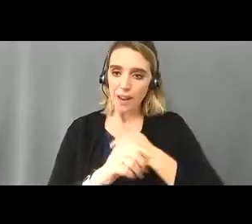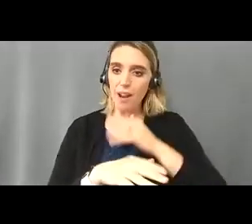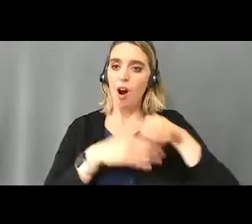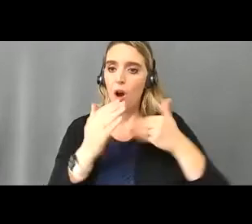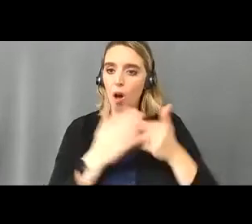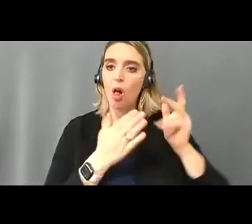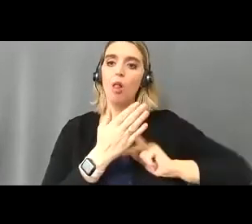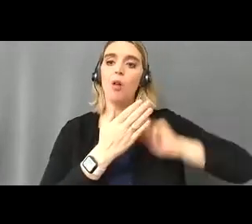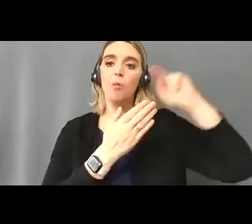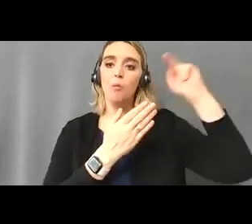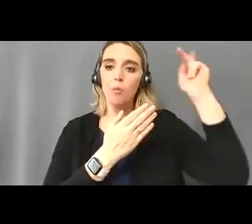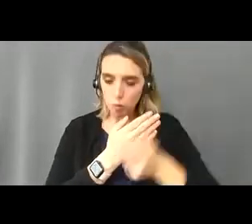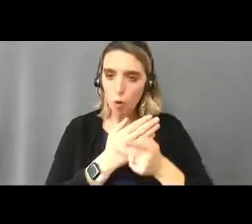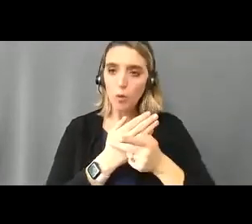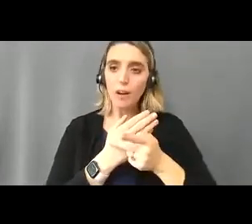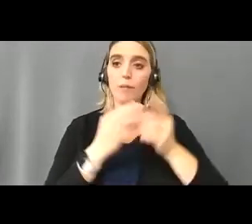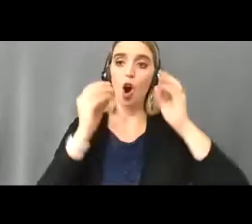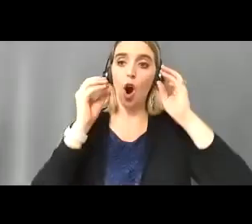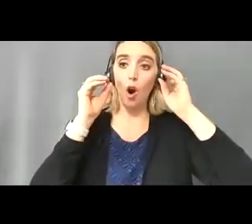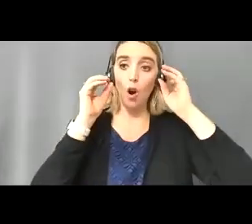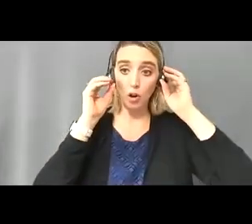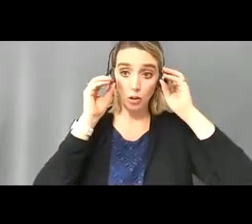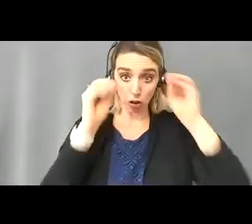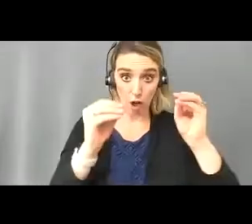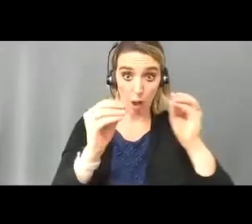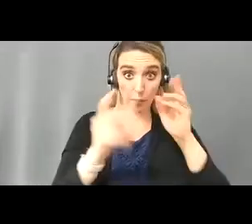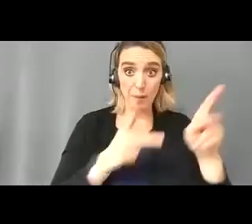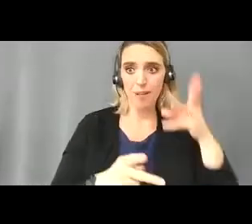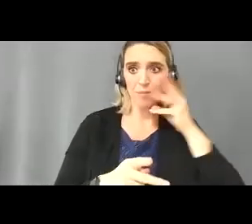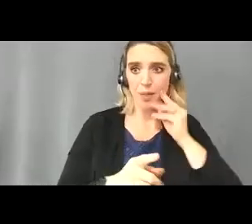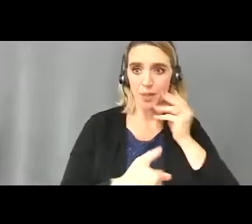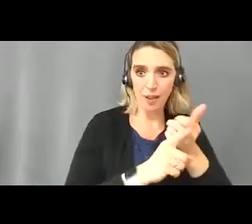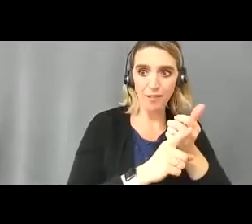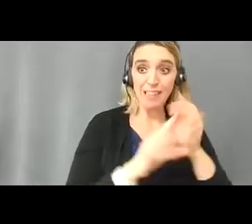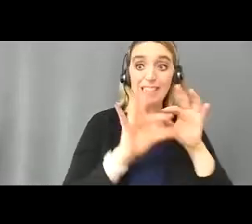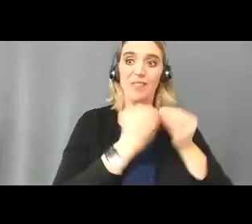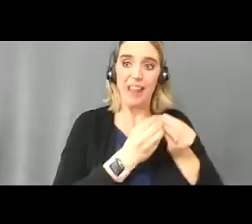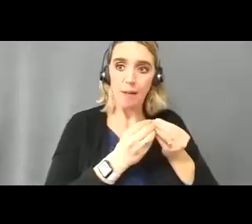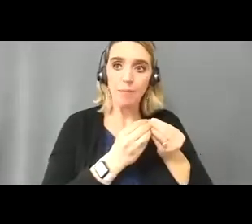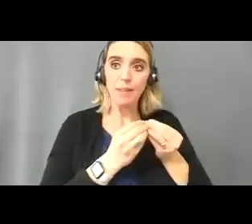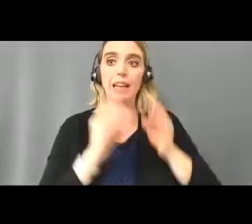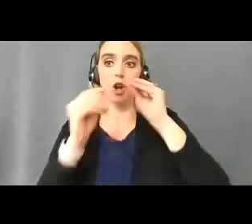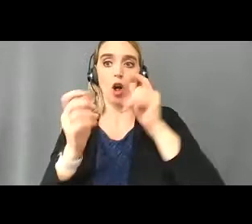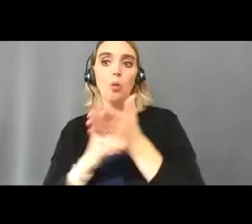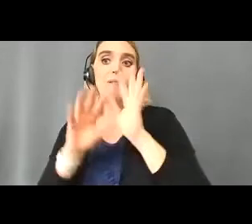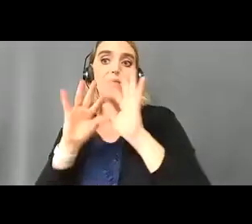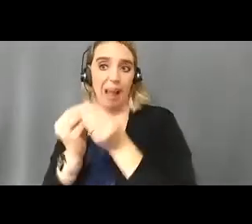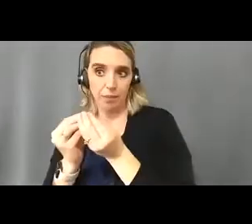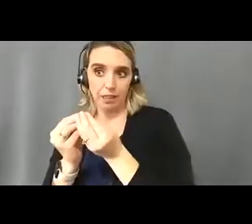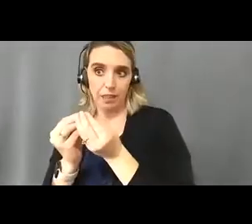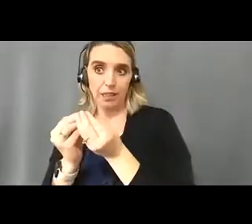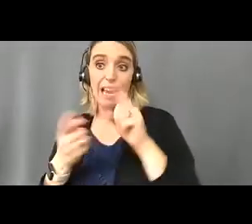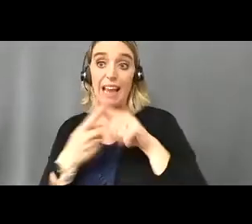are taught not people with lived experience. If it's a family program it's taught by families, that's, for someone with mental illness,